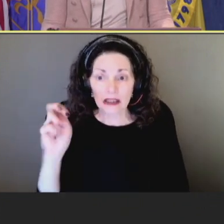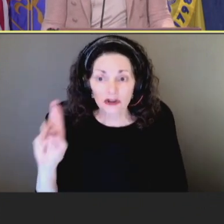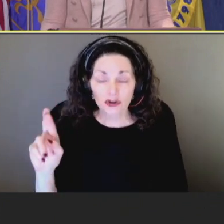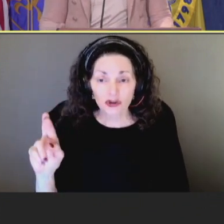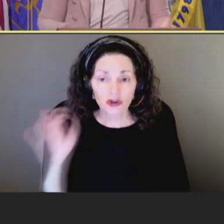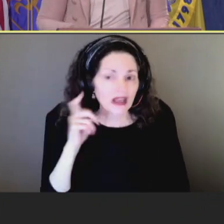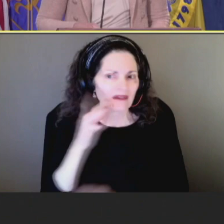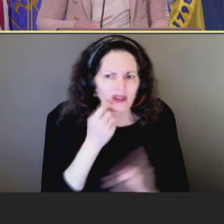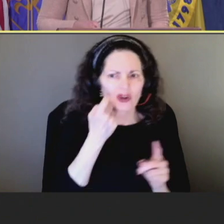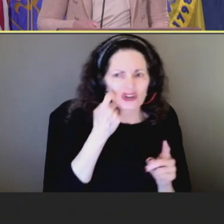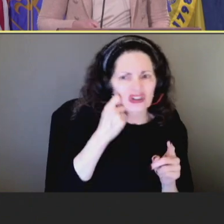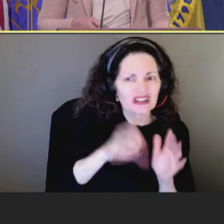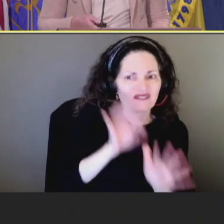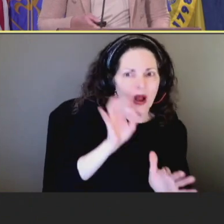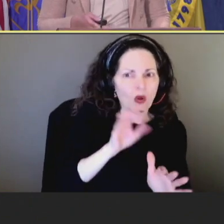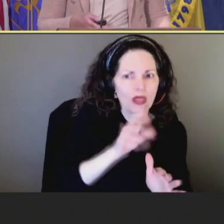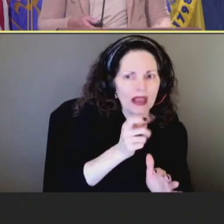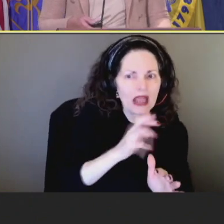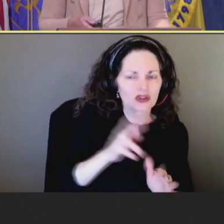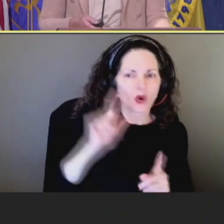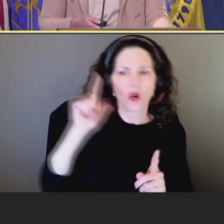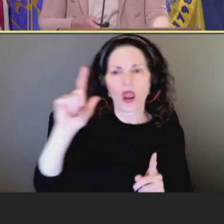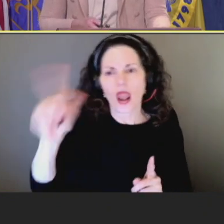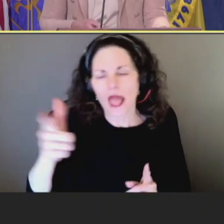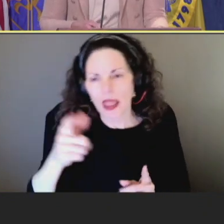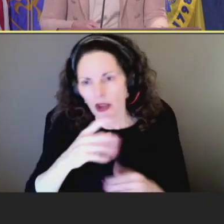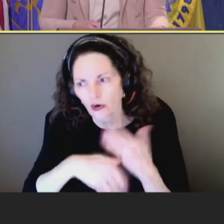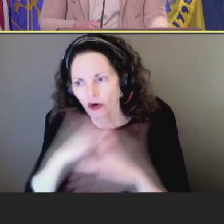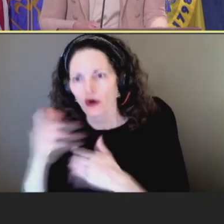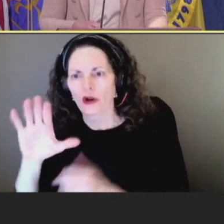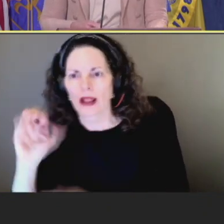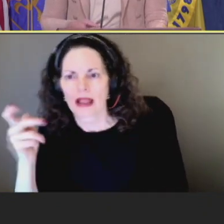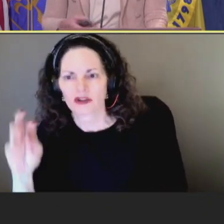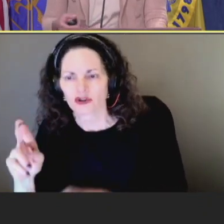and then to place those 10,000 people through clinical trials by 2030.